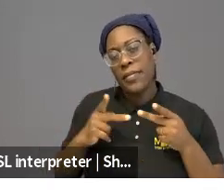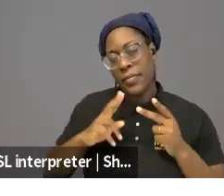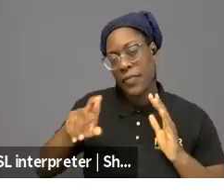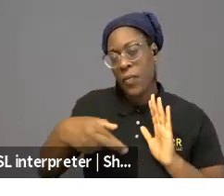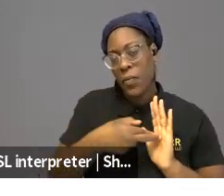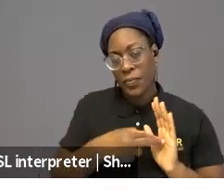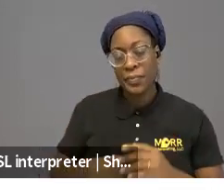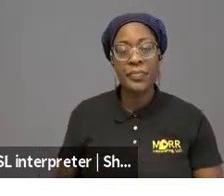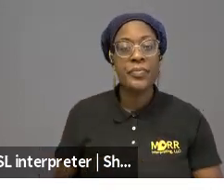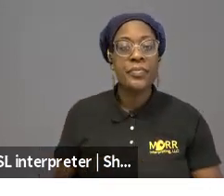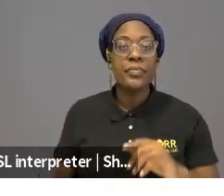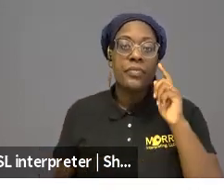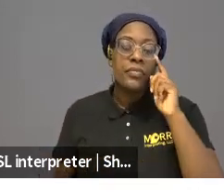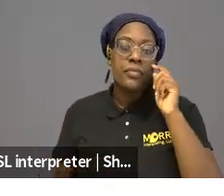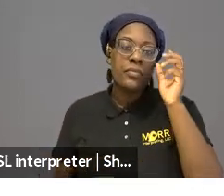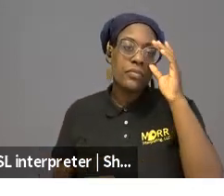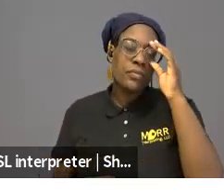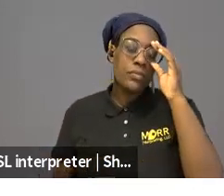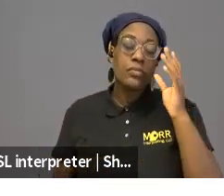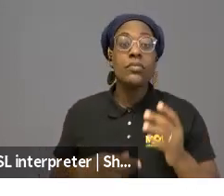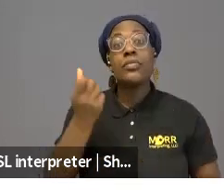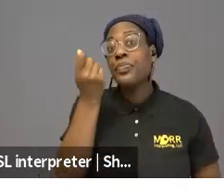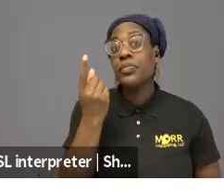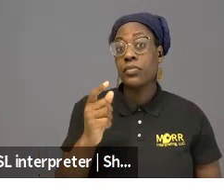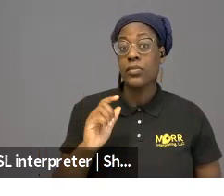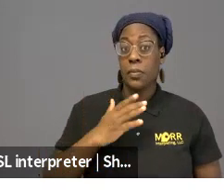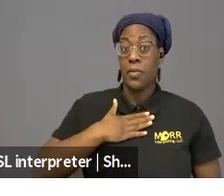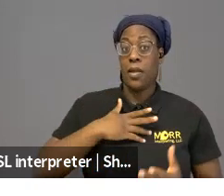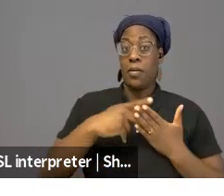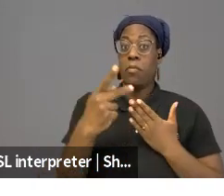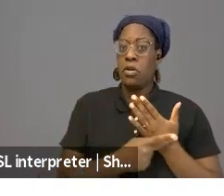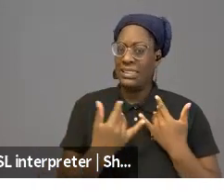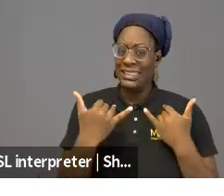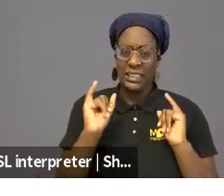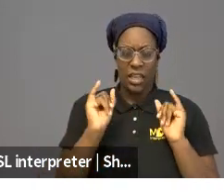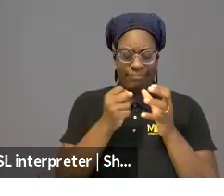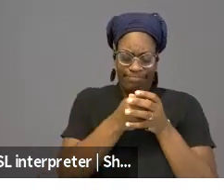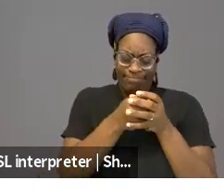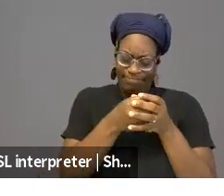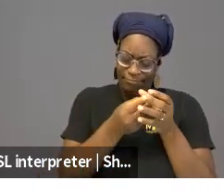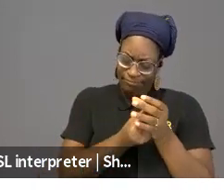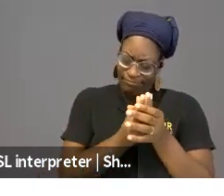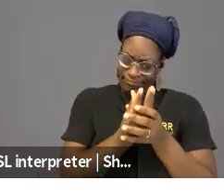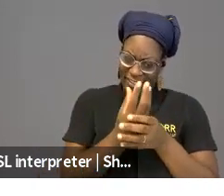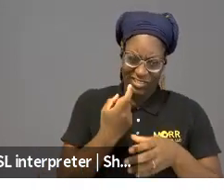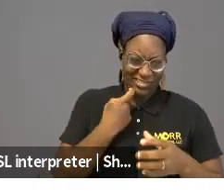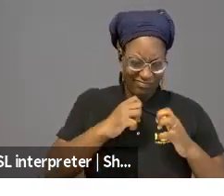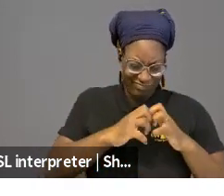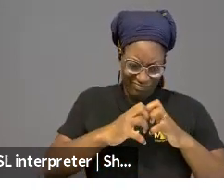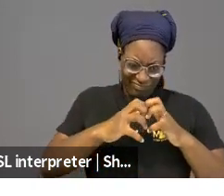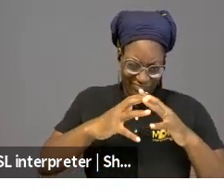a growing program, so each time a department or program decides to implement ePortfolios,